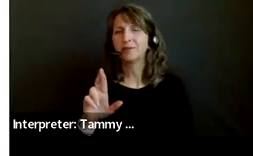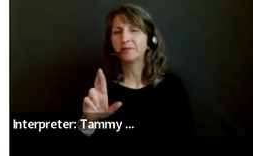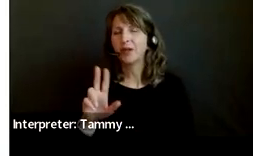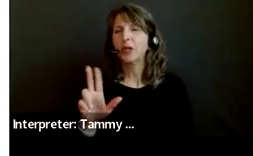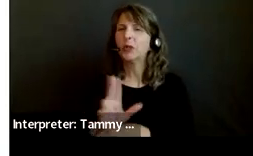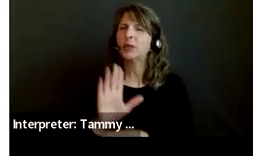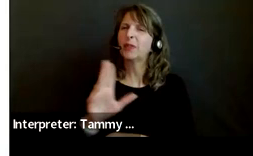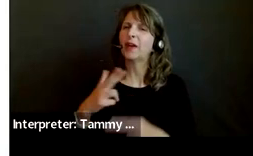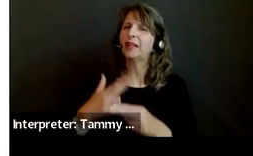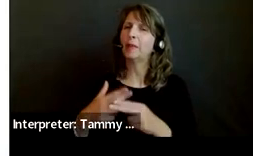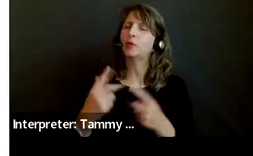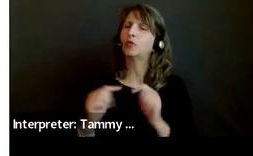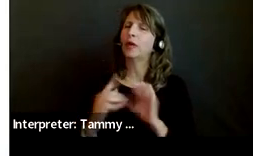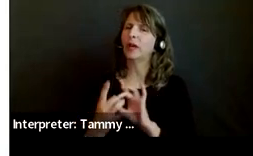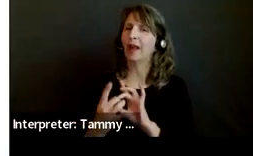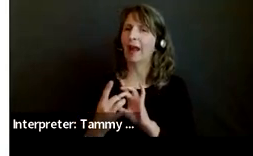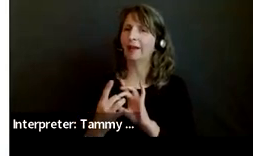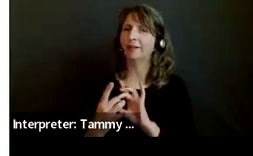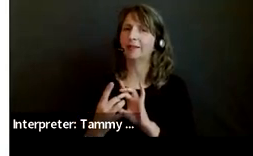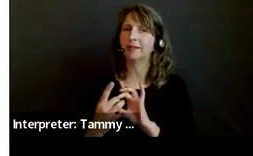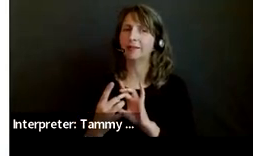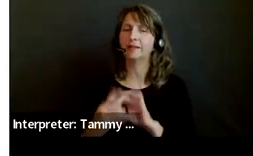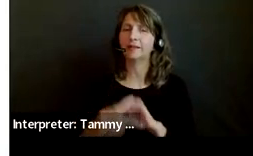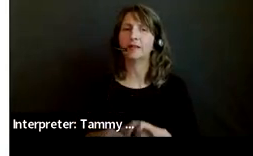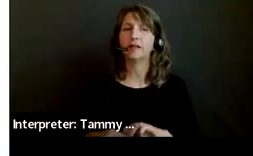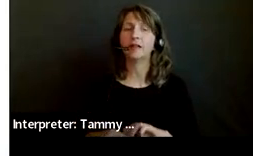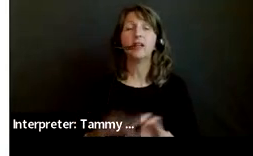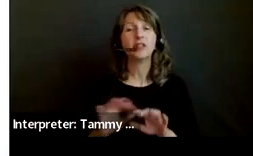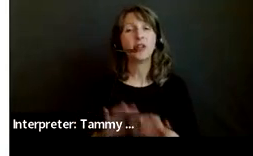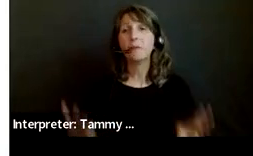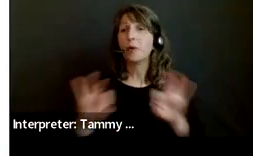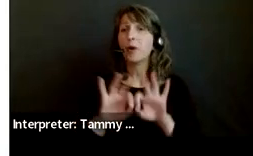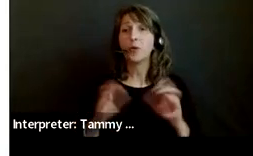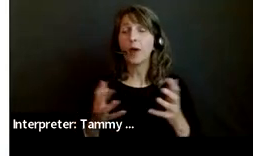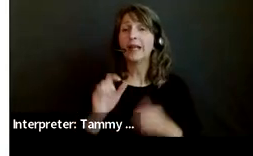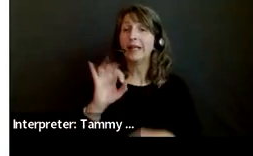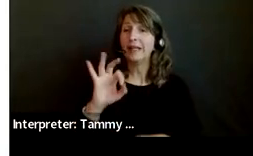The main thing is actually want to get someone breathing. So we all know this. If someone is getting.